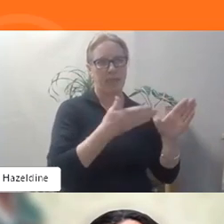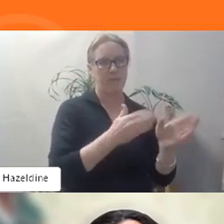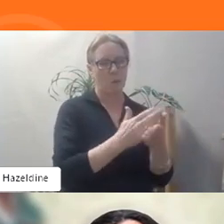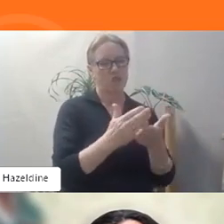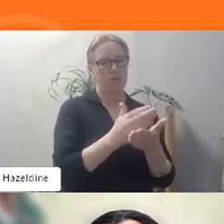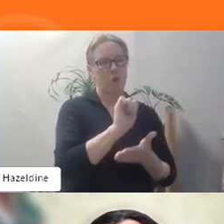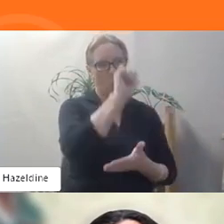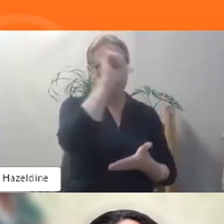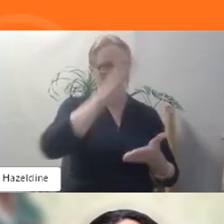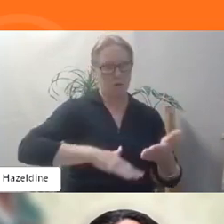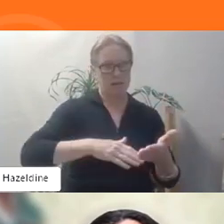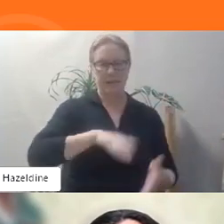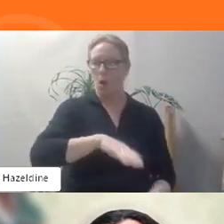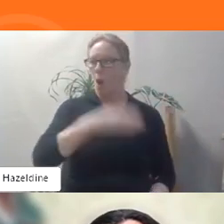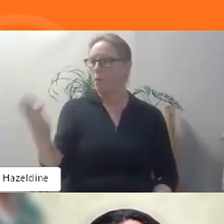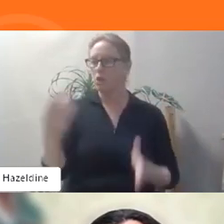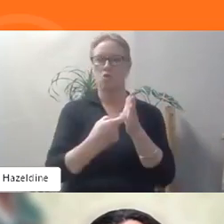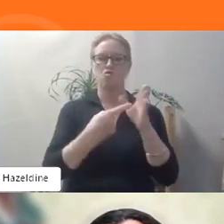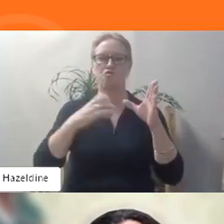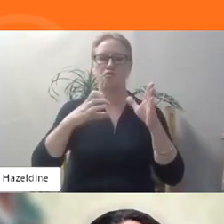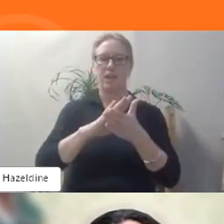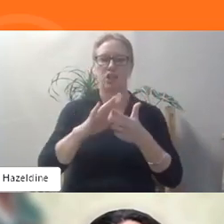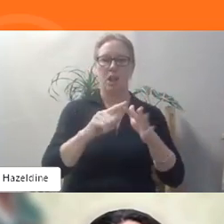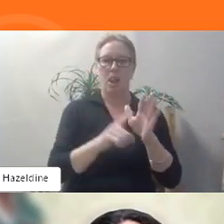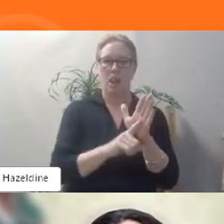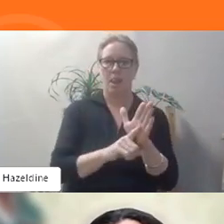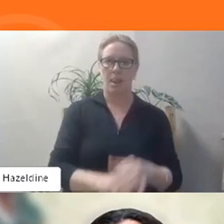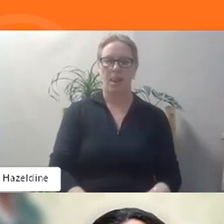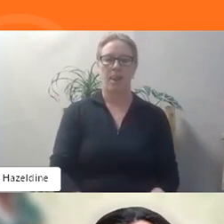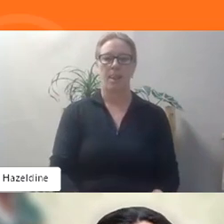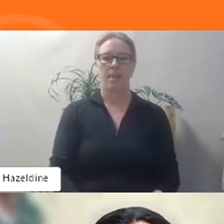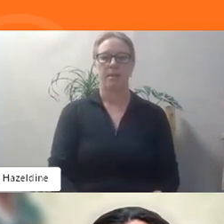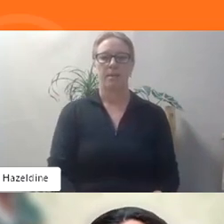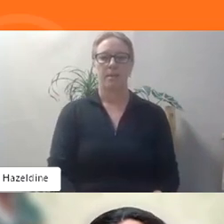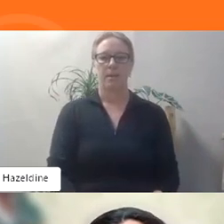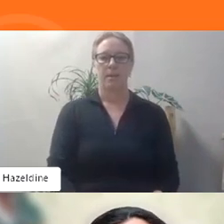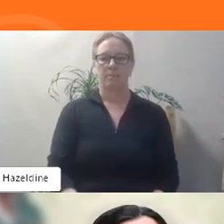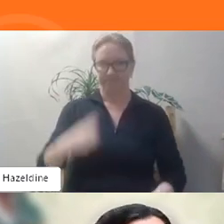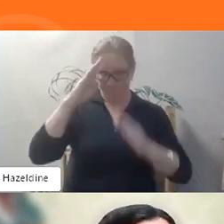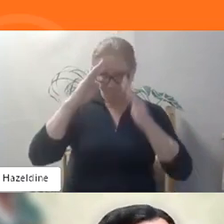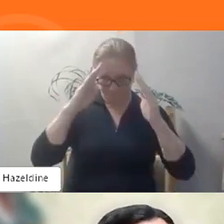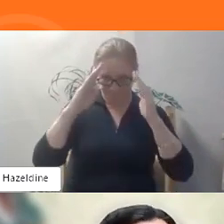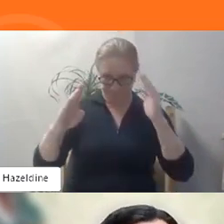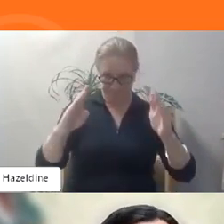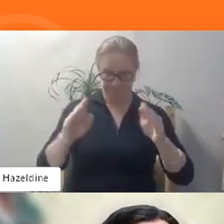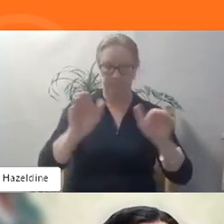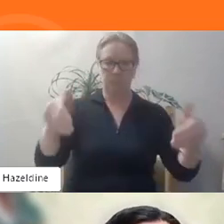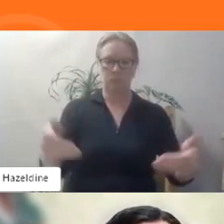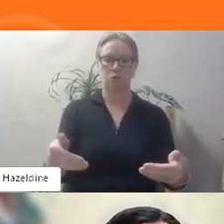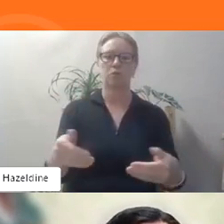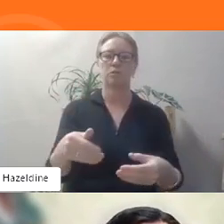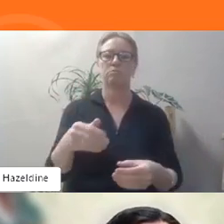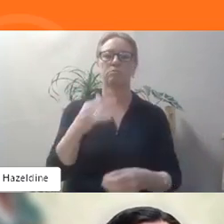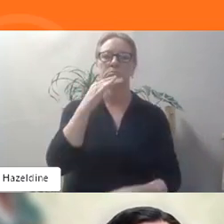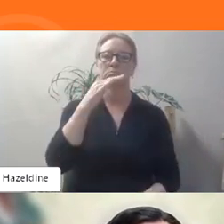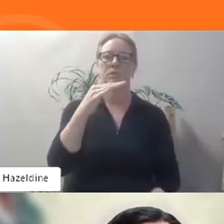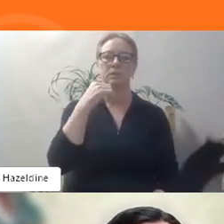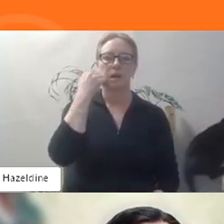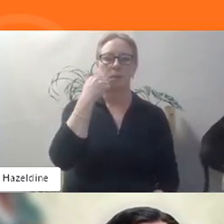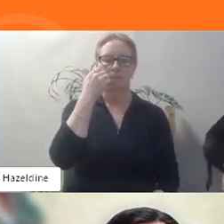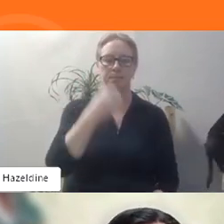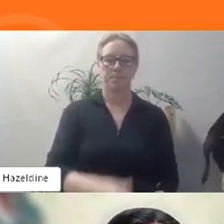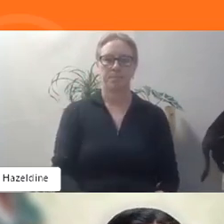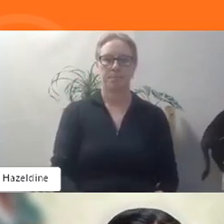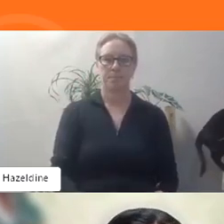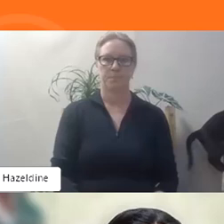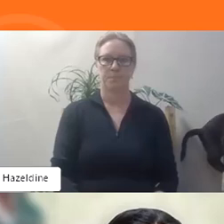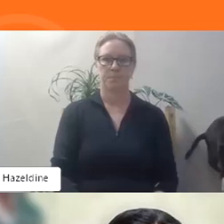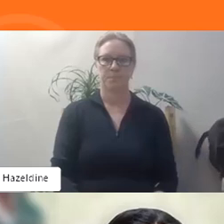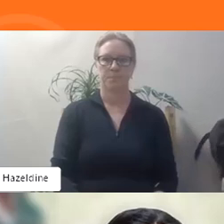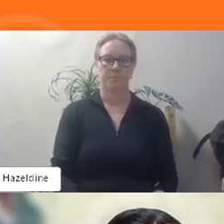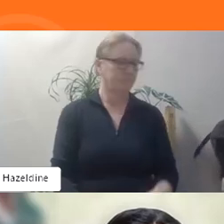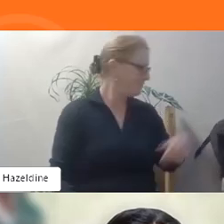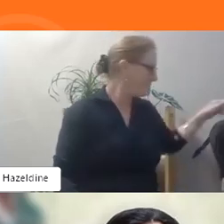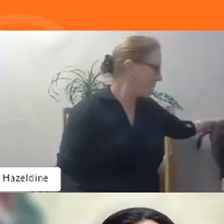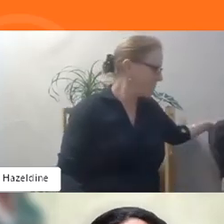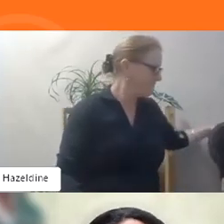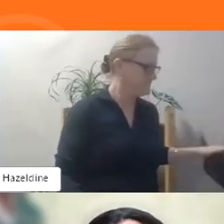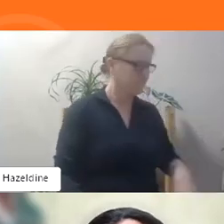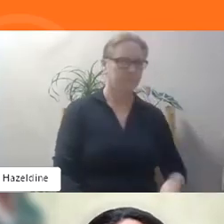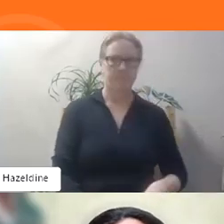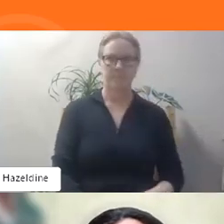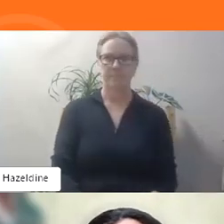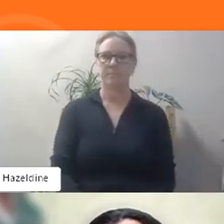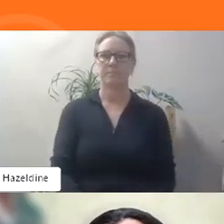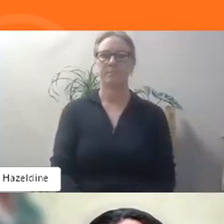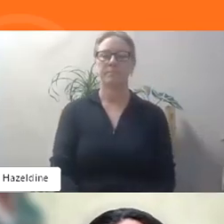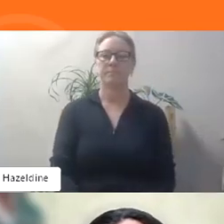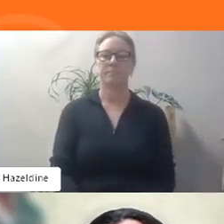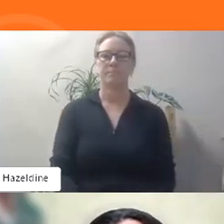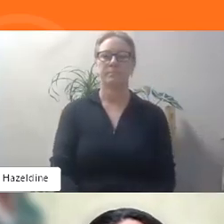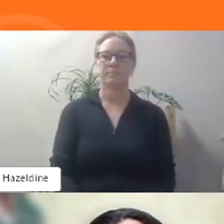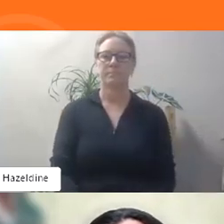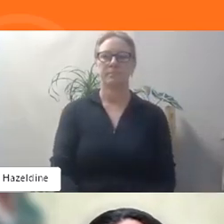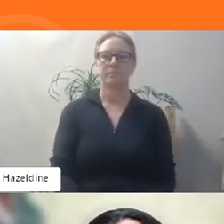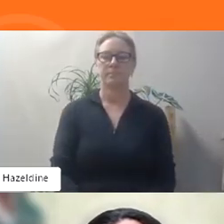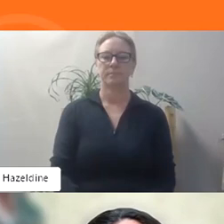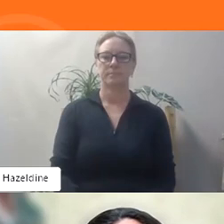I'll pass it on to Rachel now. Tēnā koutou katoa. Ko Rachel Grant